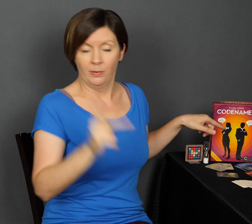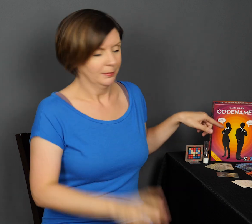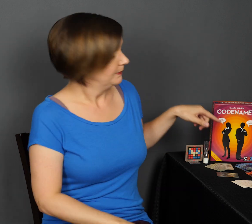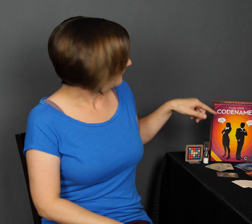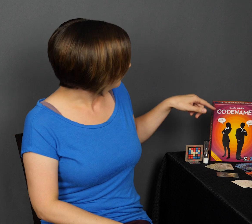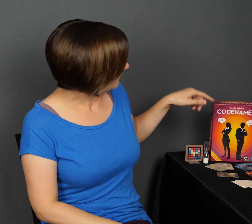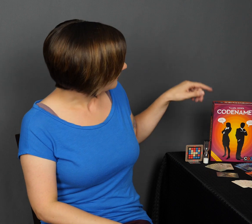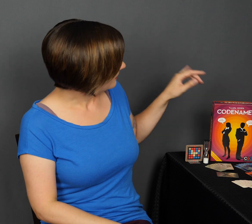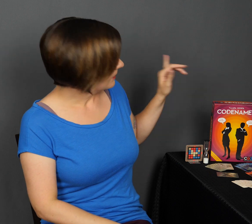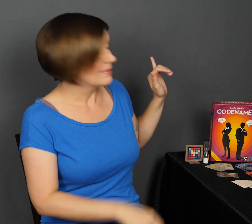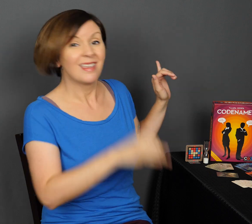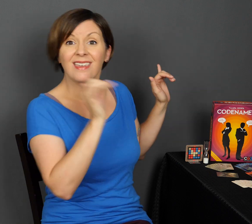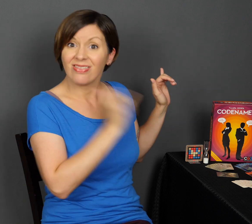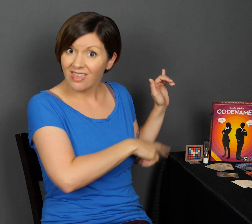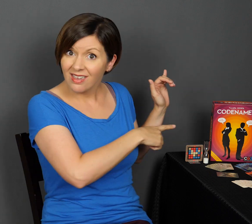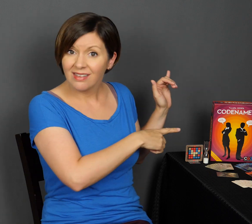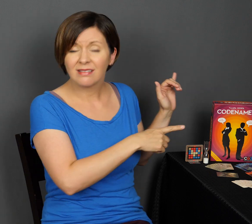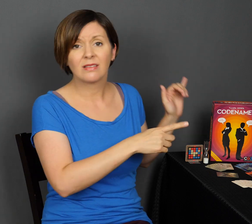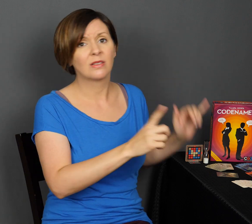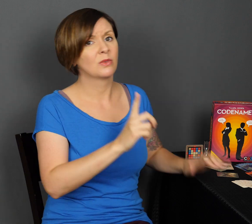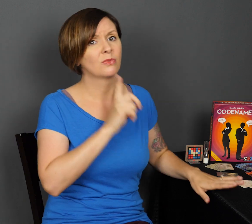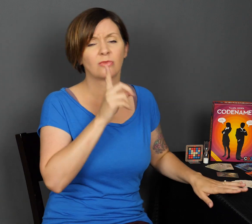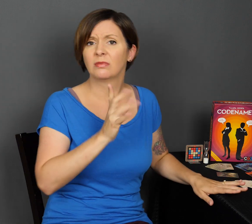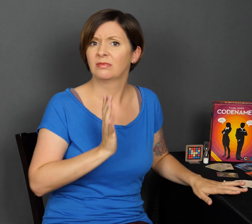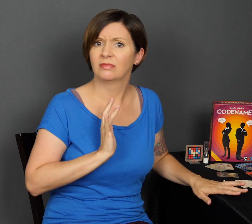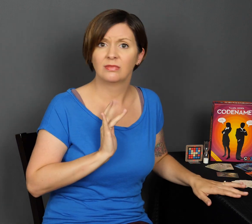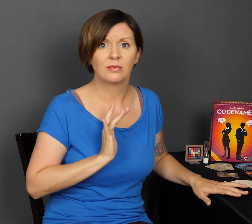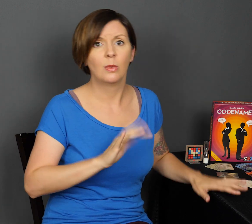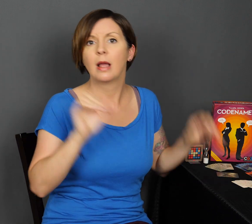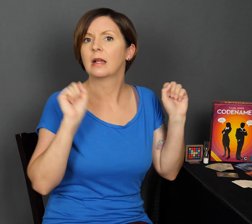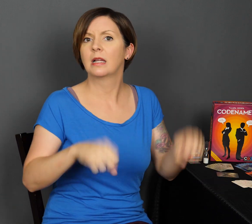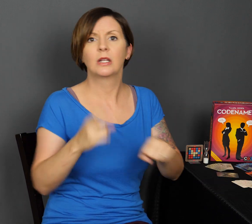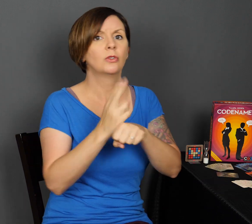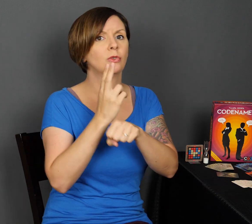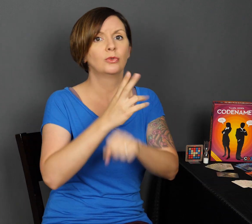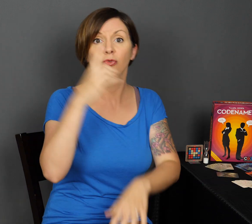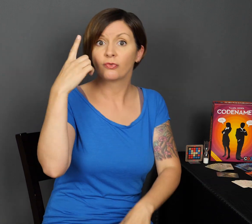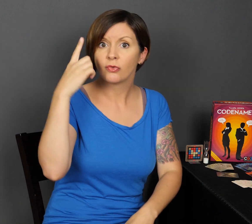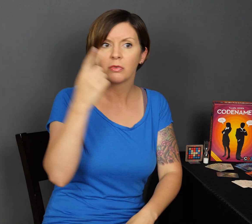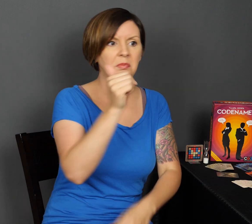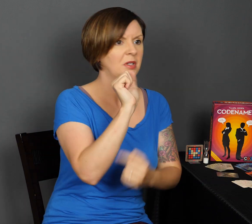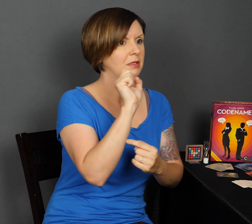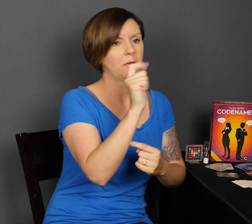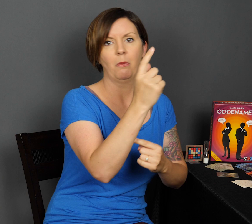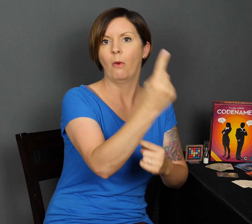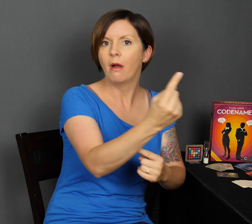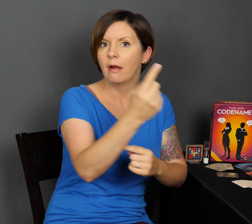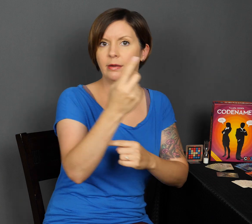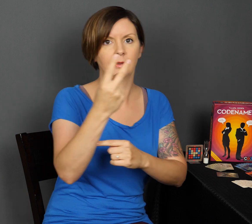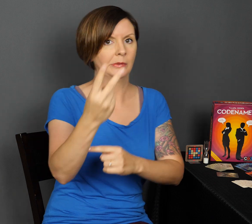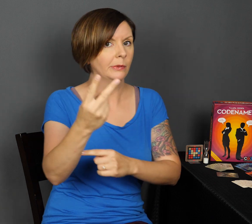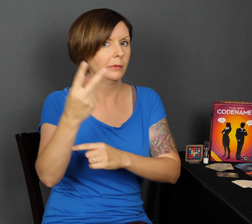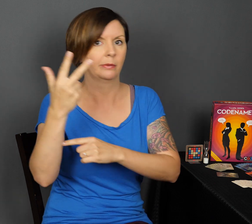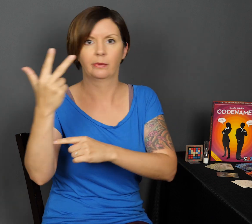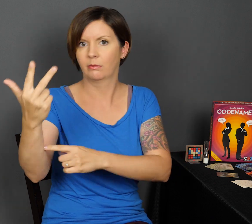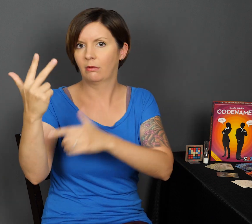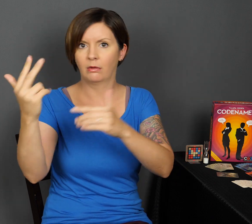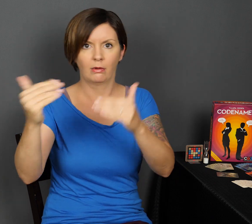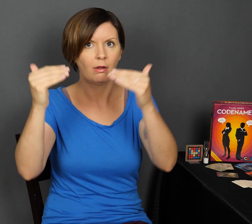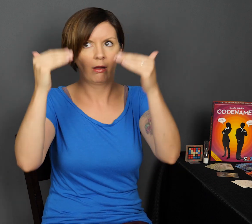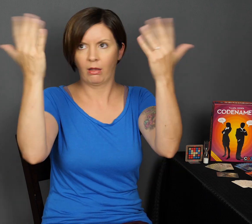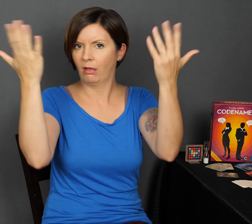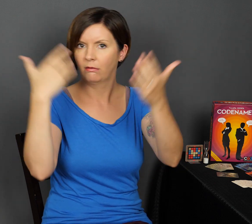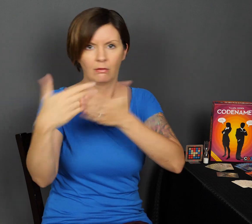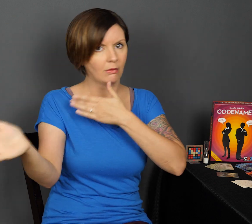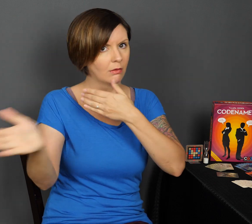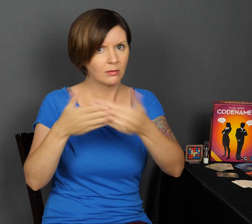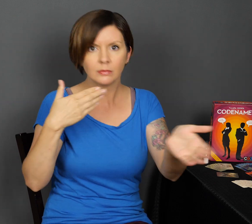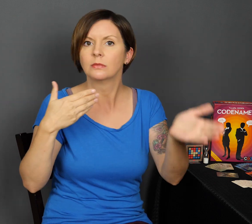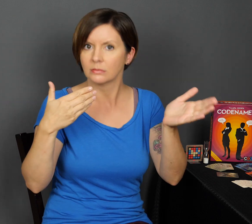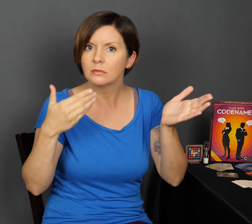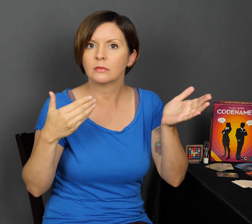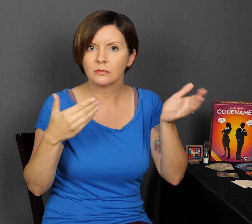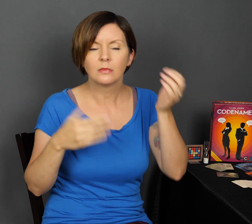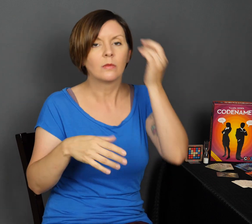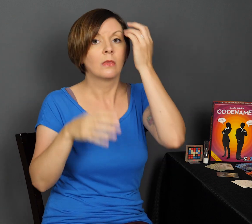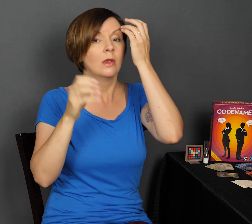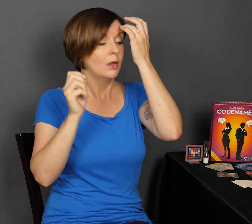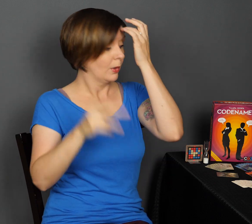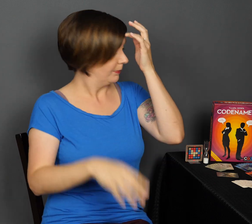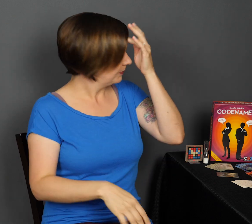Ok this game is really cool... it can be used for ASL 1, ASL 2, ASL 3... or really any level.